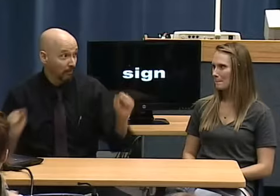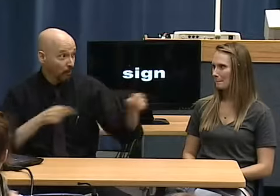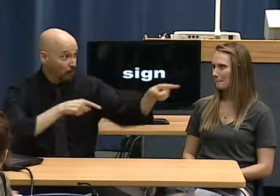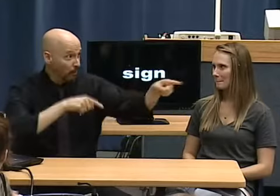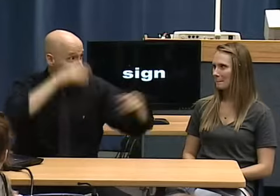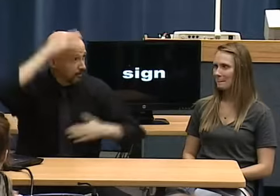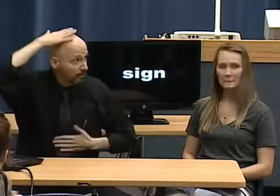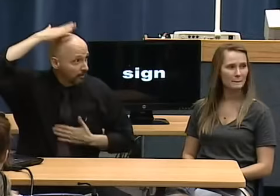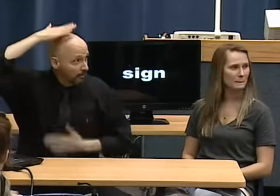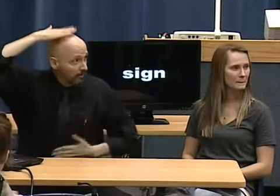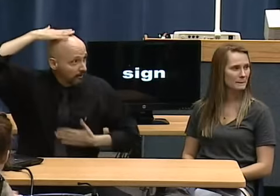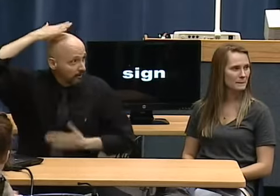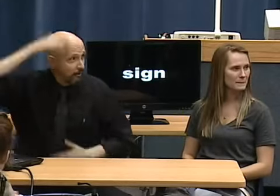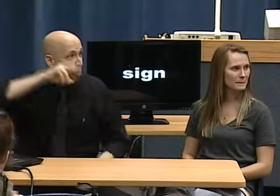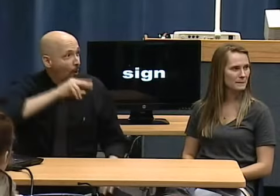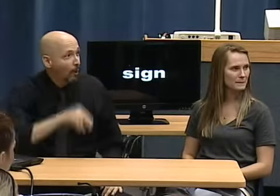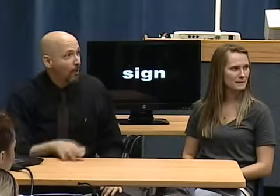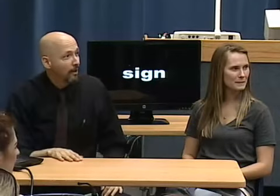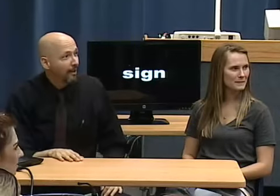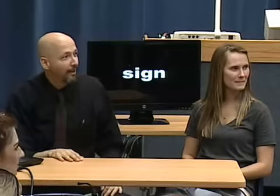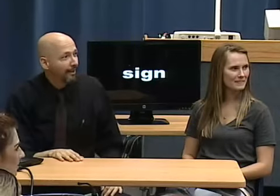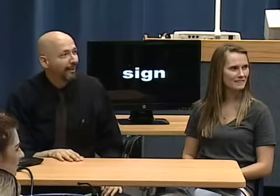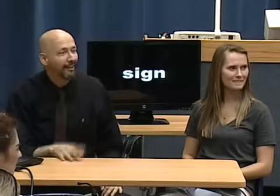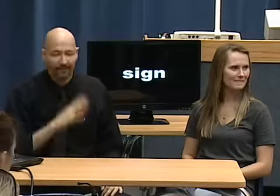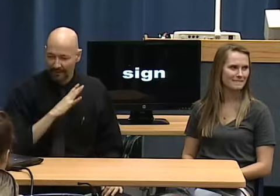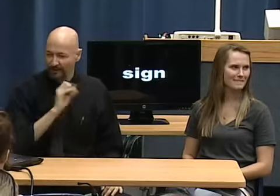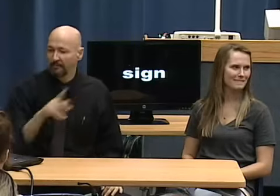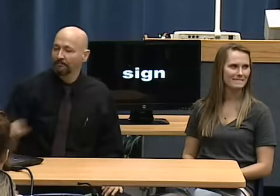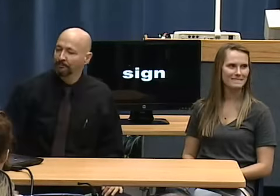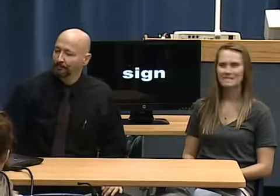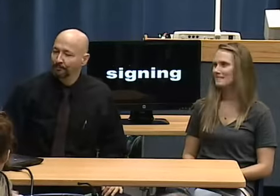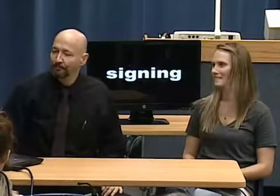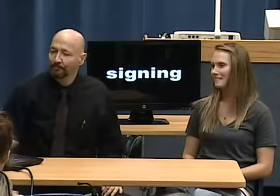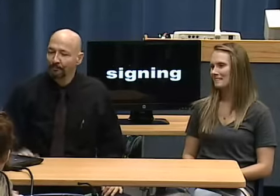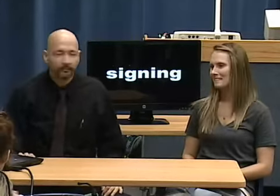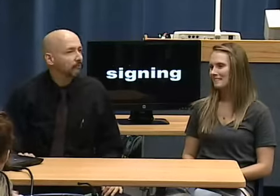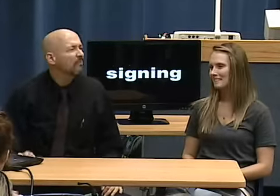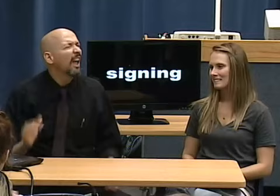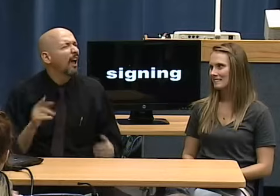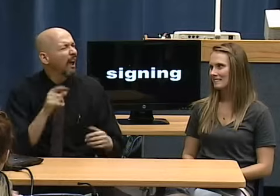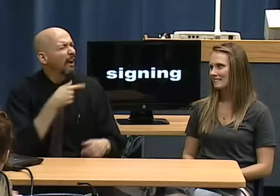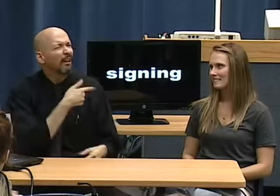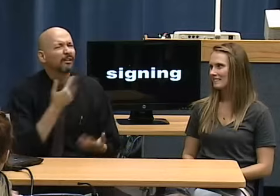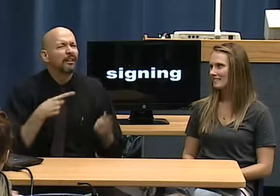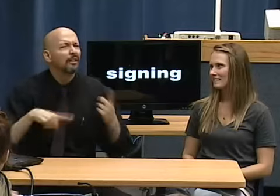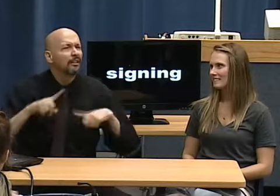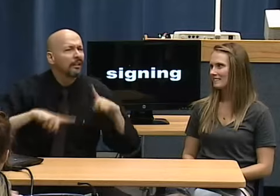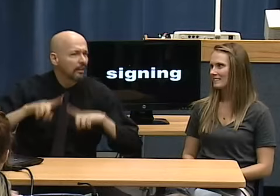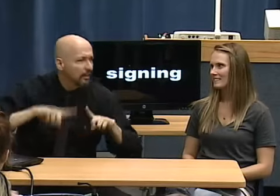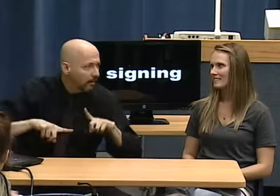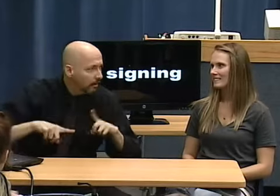Can you do that? No. Fine, OK. Would you sign "signing"?